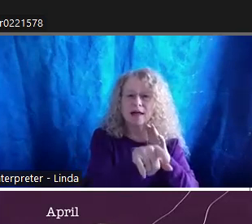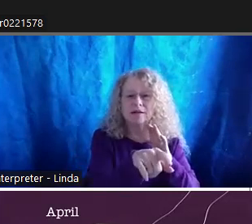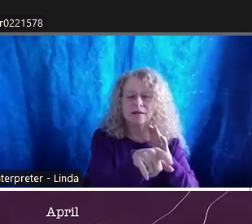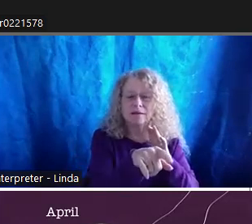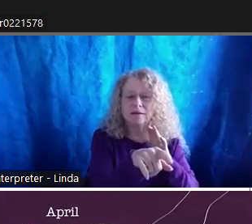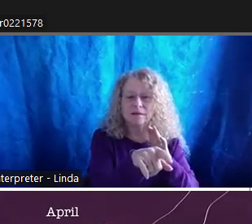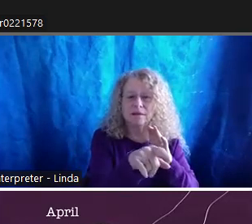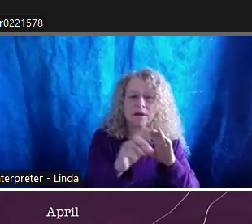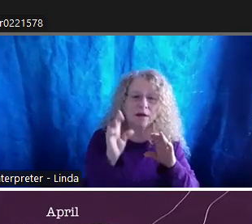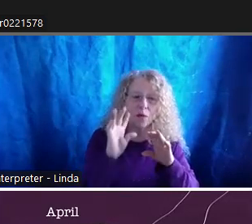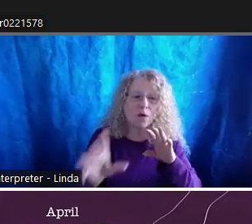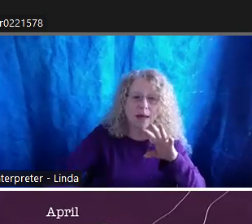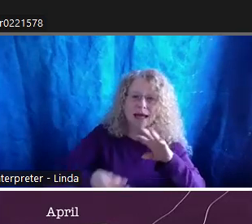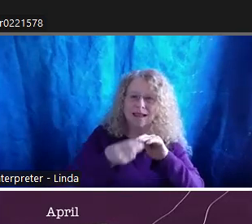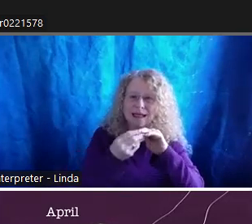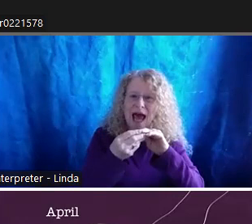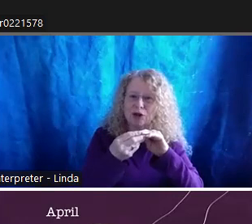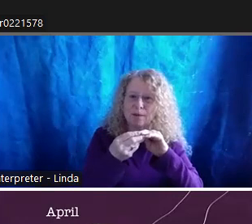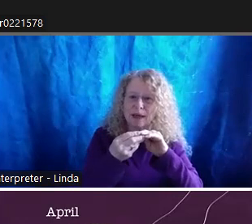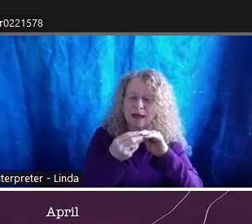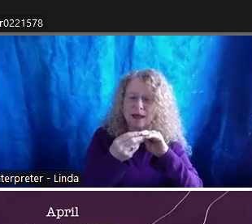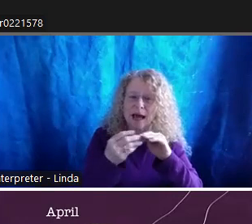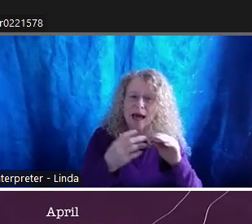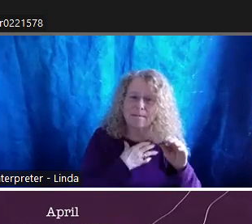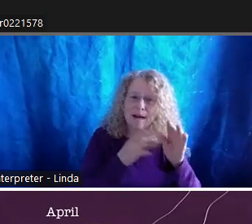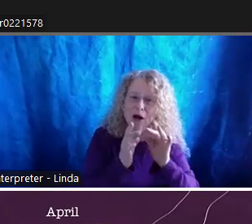STILL BE ATTACHMENTS AND MY CONTACT INFORMATION WILL BE AT THE BOTTOM.